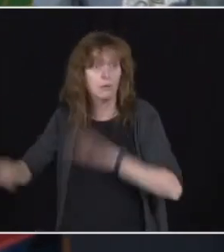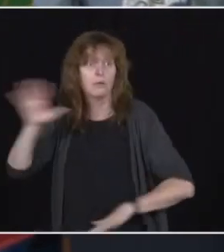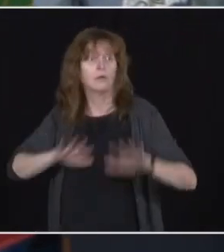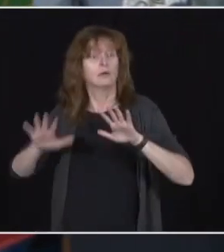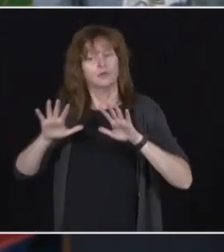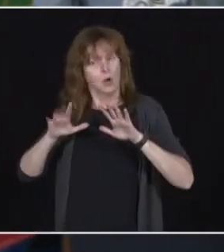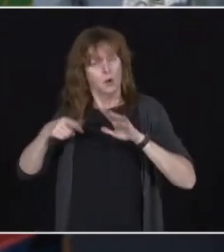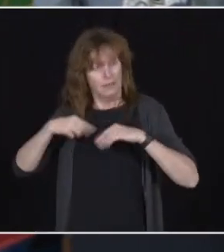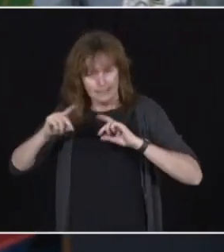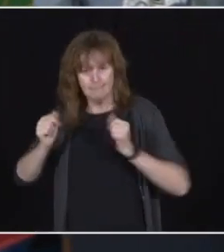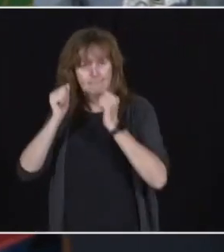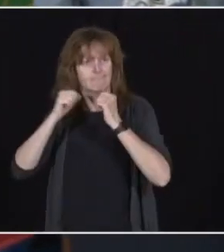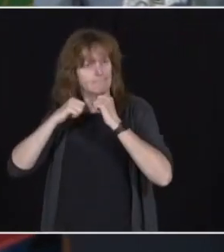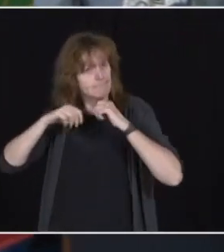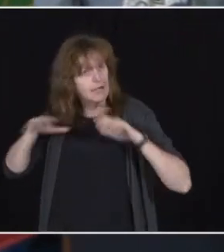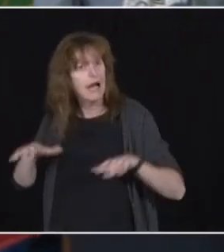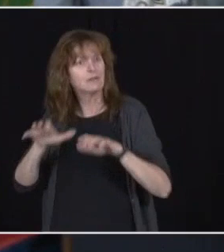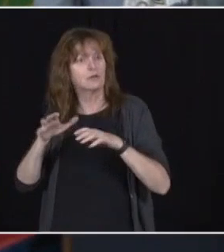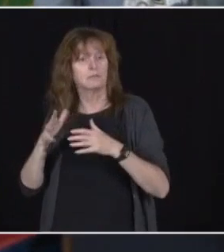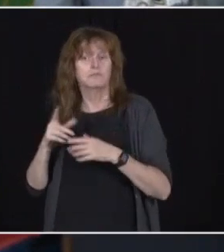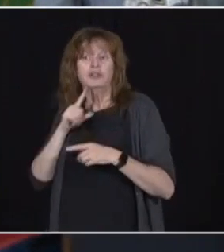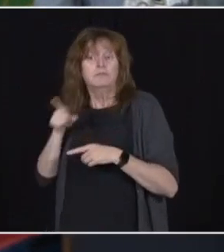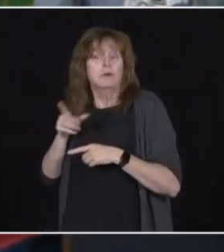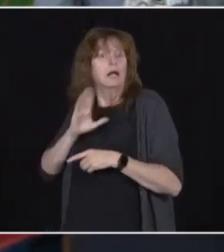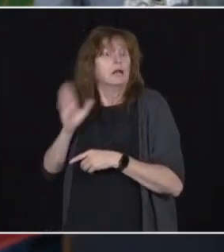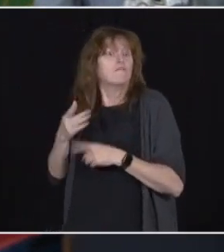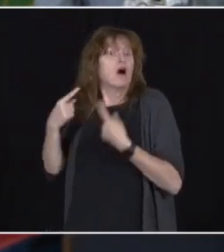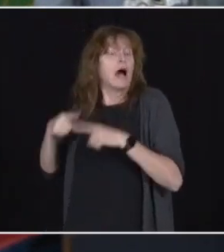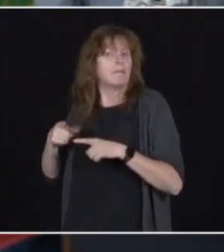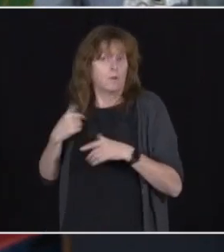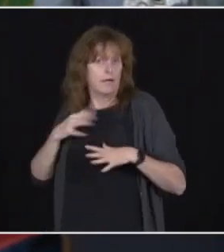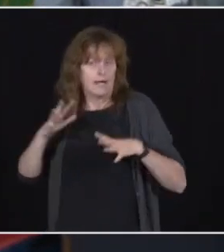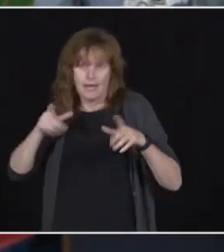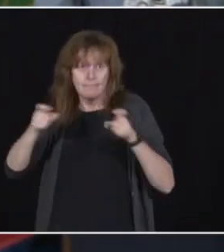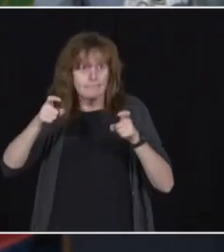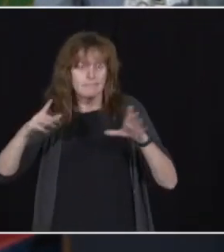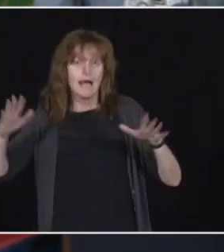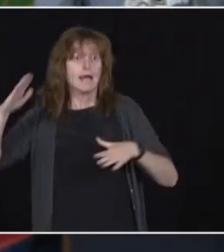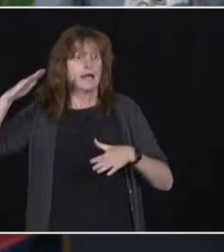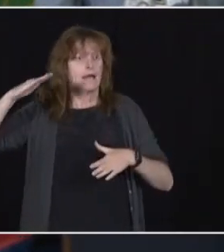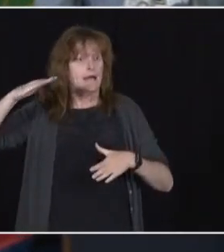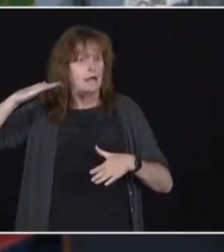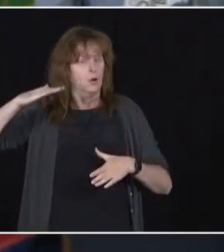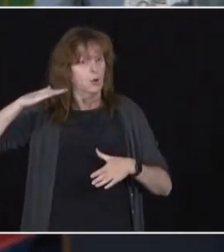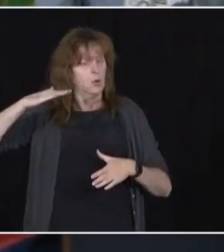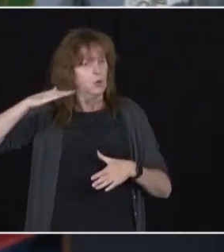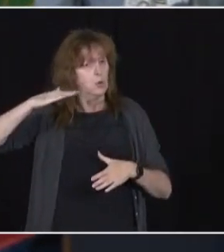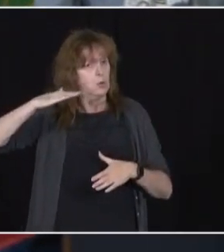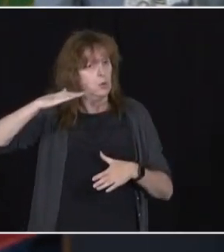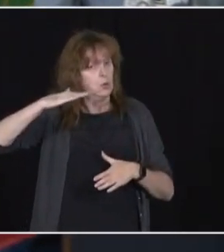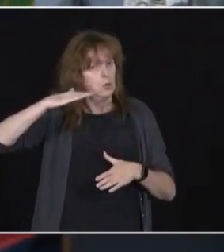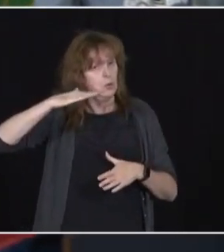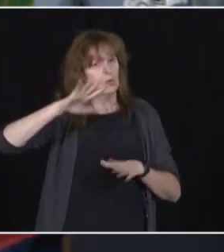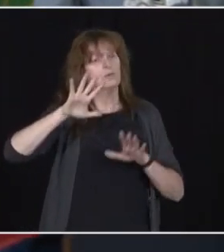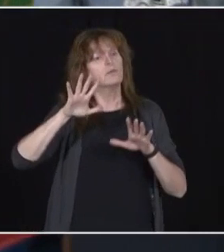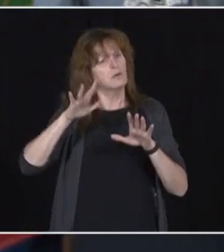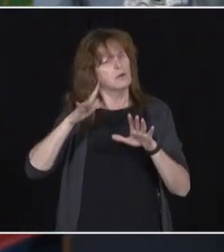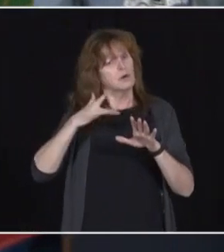closer to his situation with high levels of overwhelming and hospitals, but that did not occur because Ontarians and with assistance we put in place, we flatten the